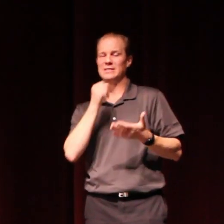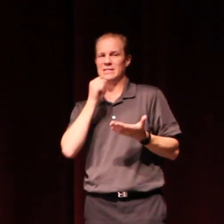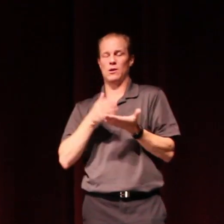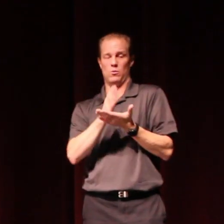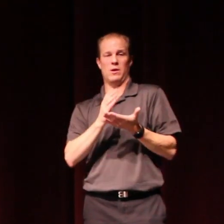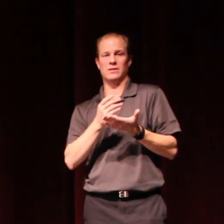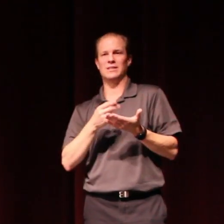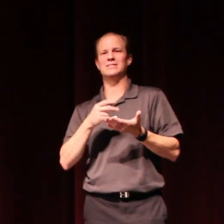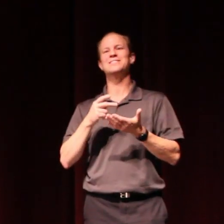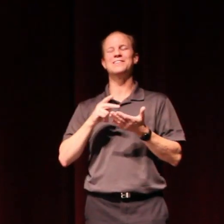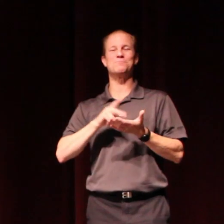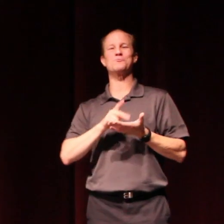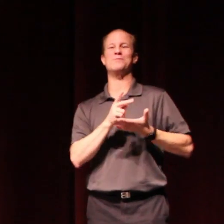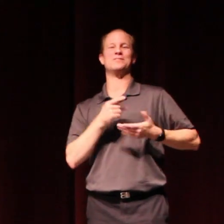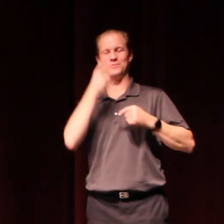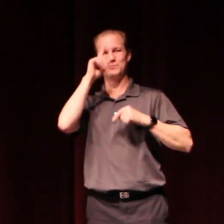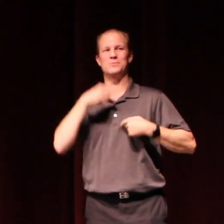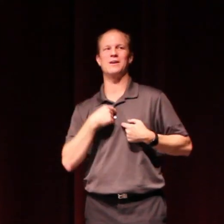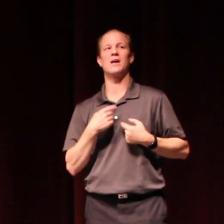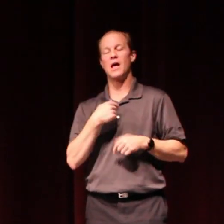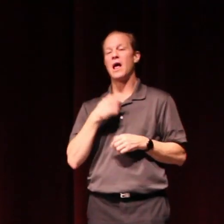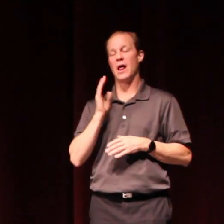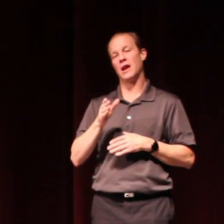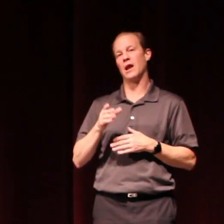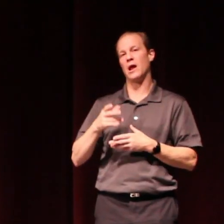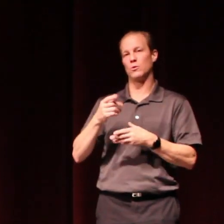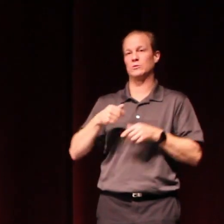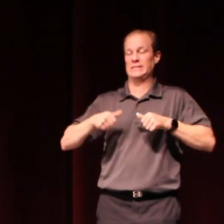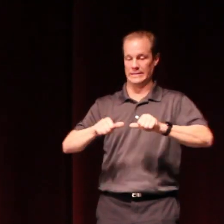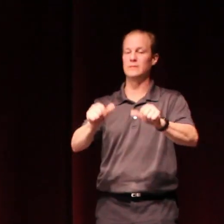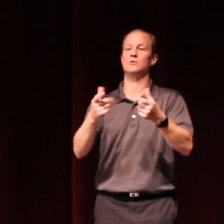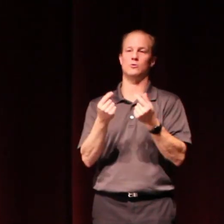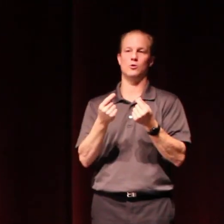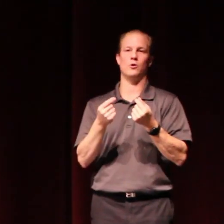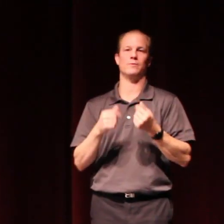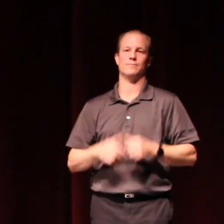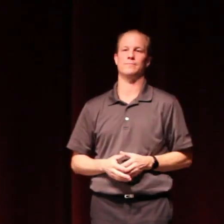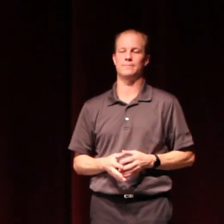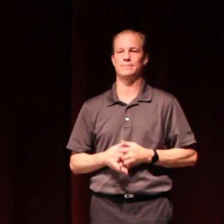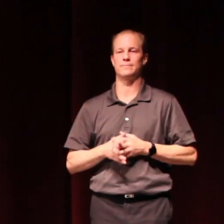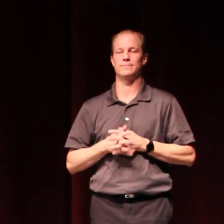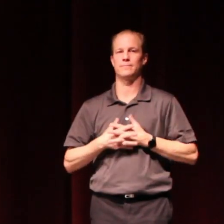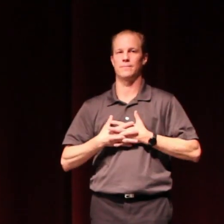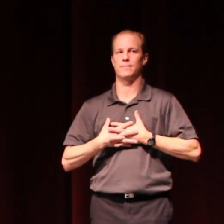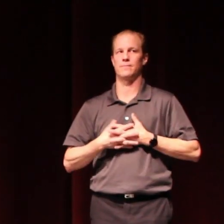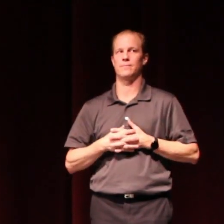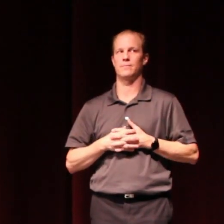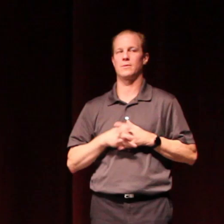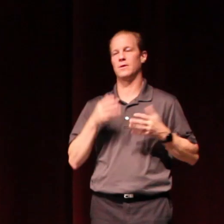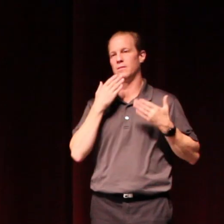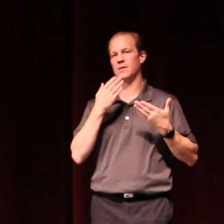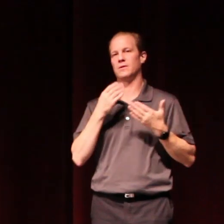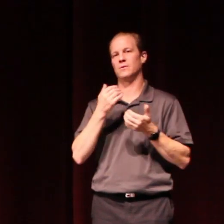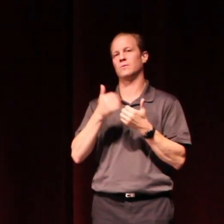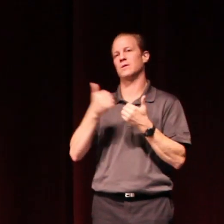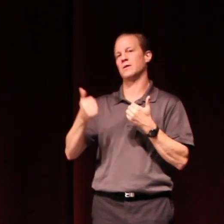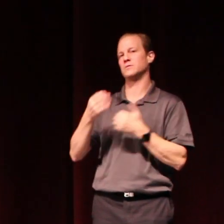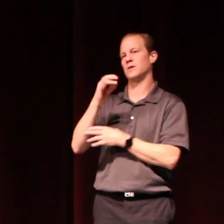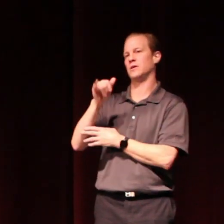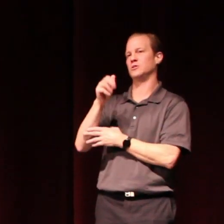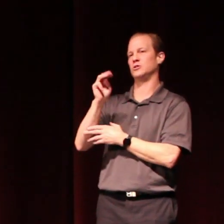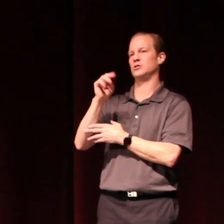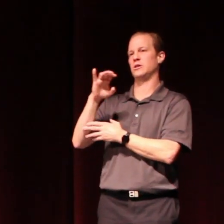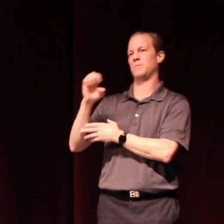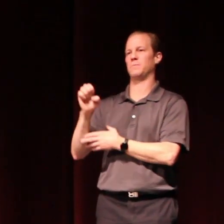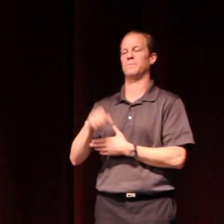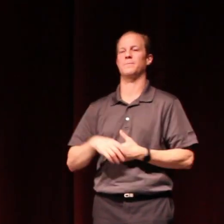this community at every board meeting. Thank you next we will hear from Jamie O'Brien.